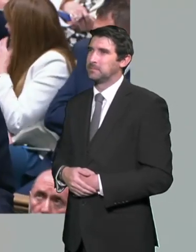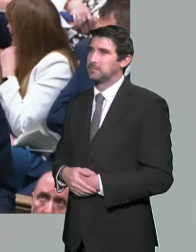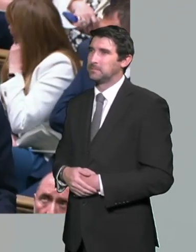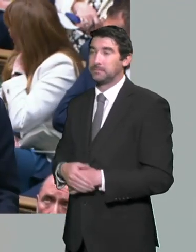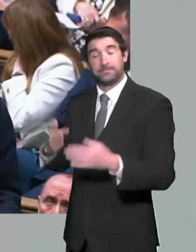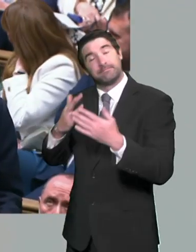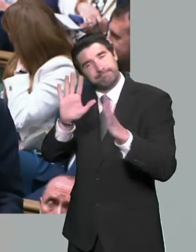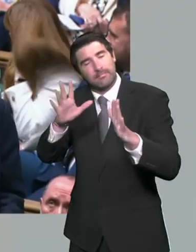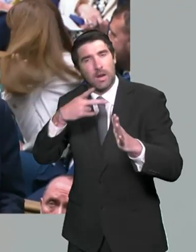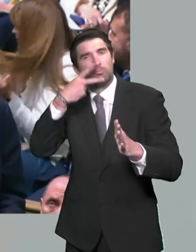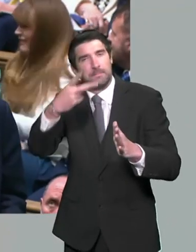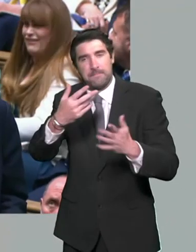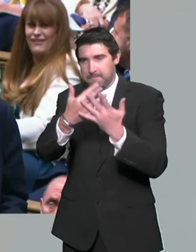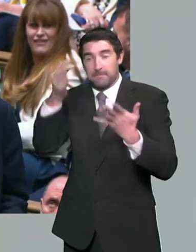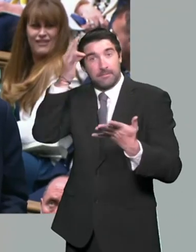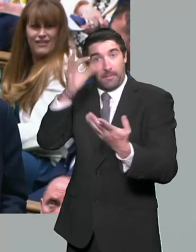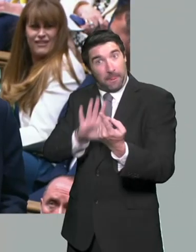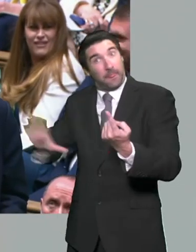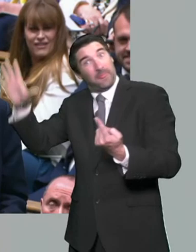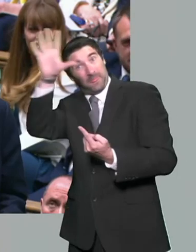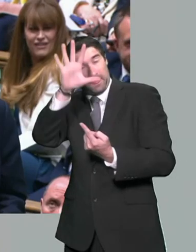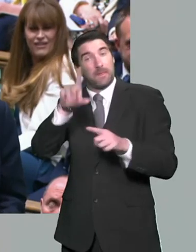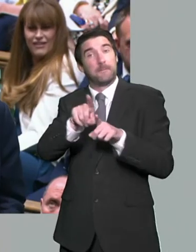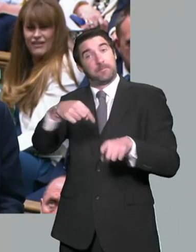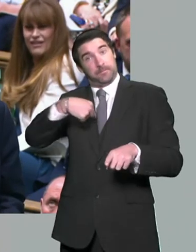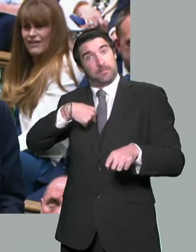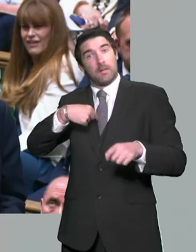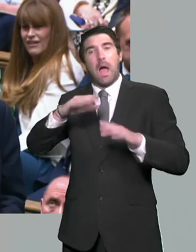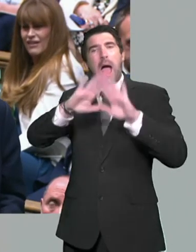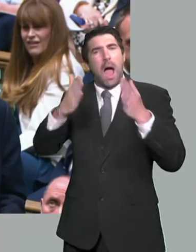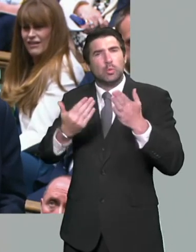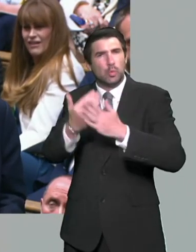new housing development with no commensurate increase in general practice capacity.